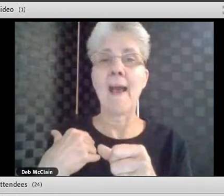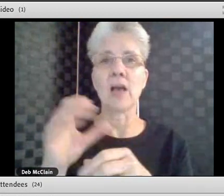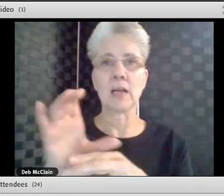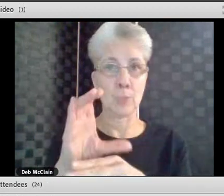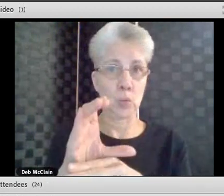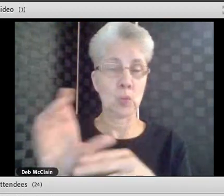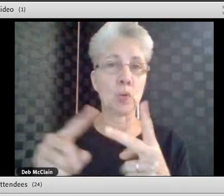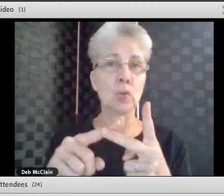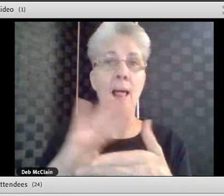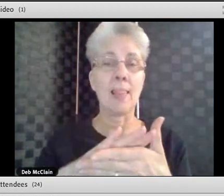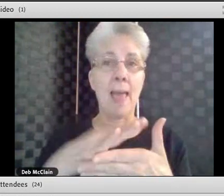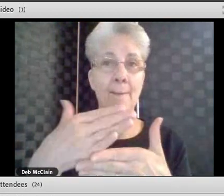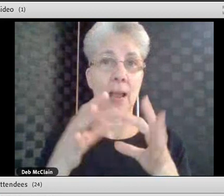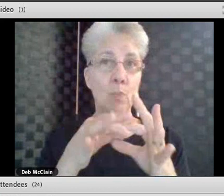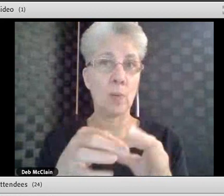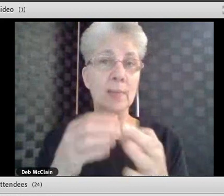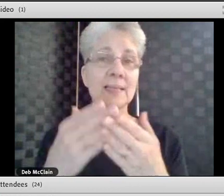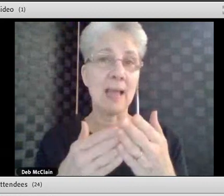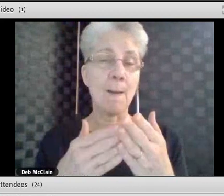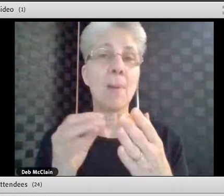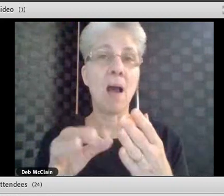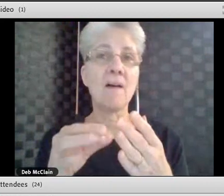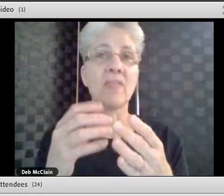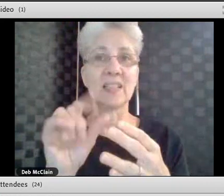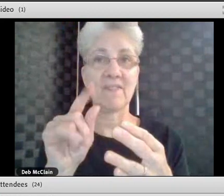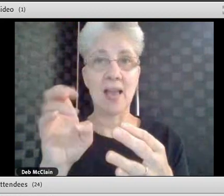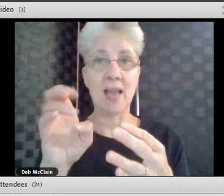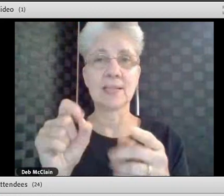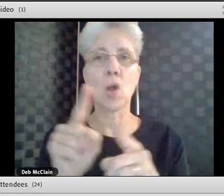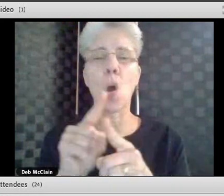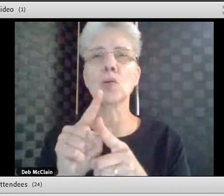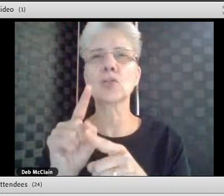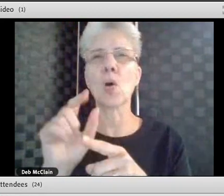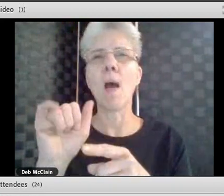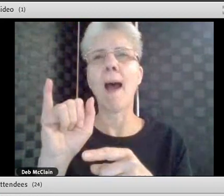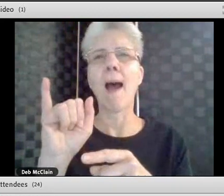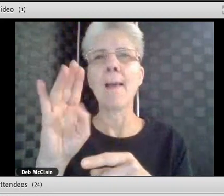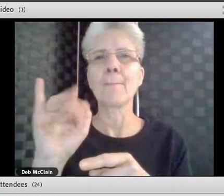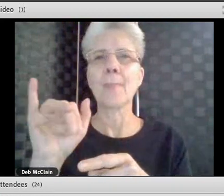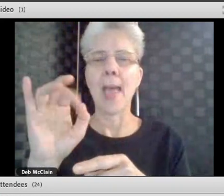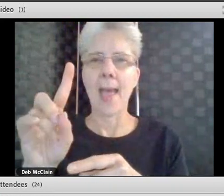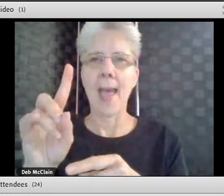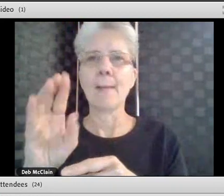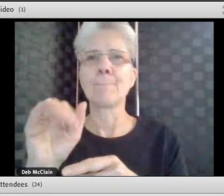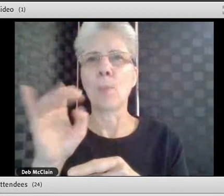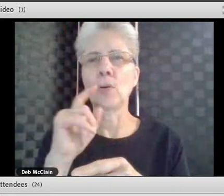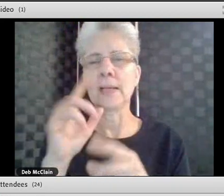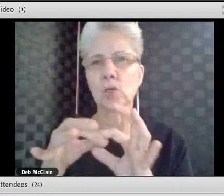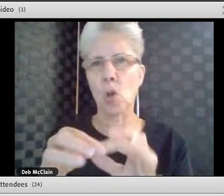you know, you do need to have a computer/laptop that goes with some of the devices, and also the iPad mobile app